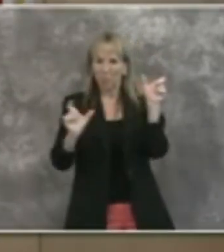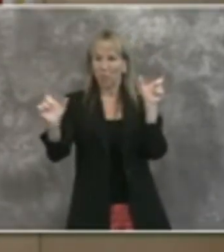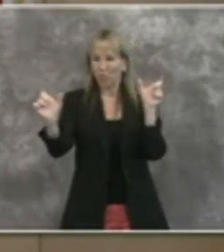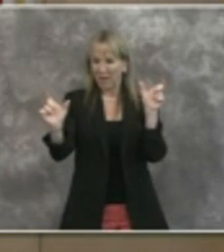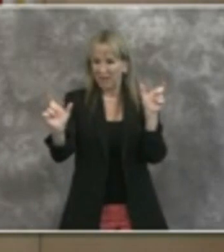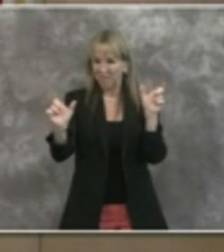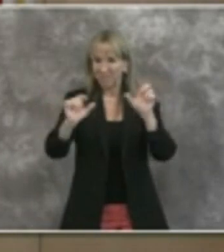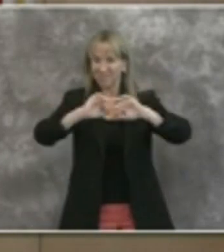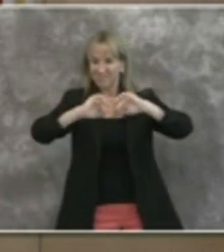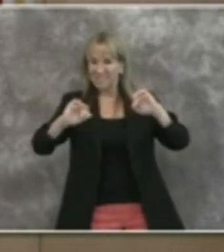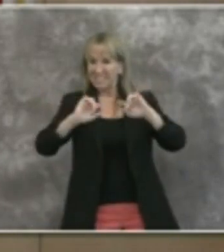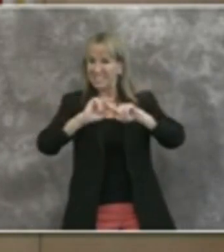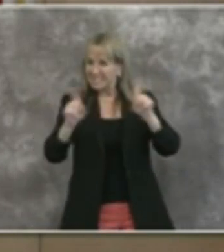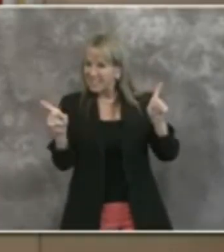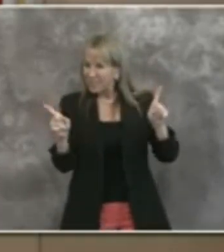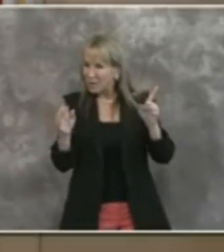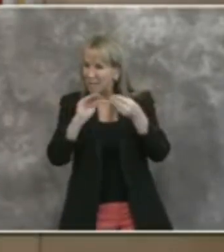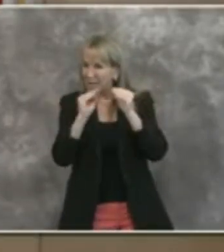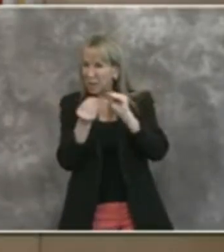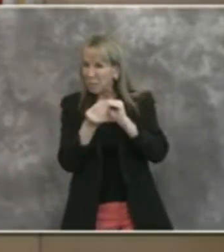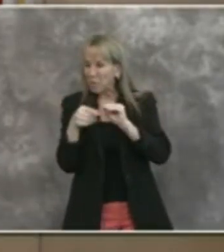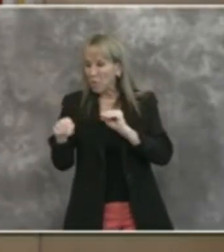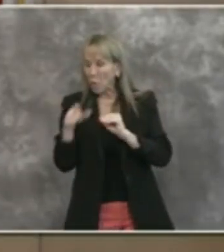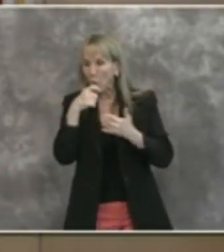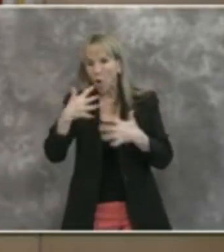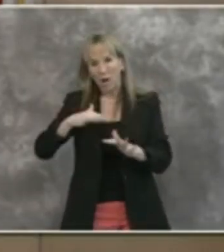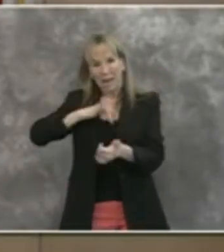SUGGESTED ON CAST A TALK RADIO SHOW THAT WE'VE ONLY HAD